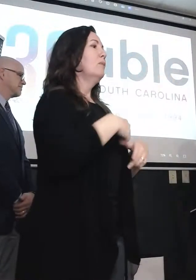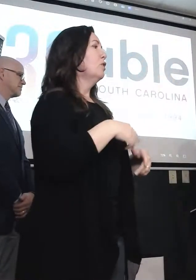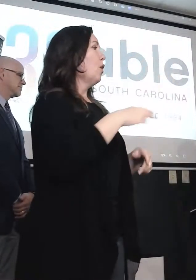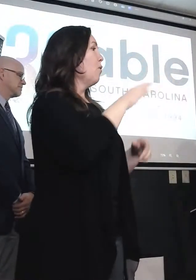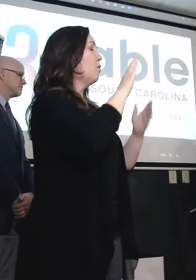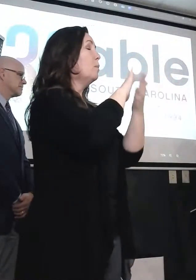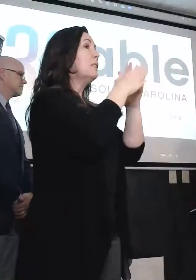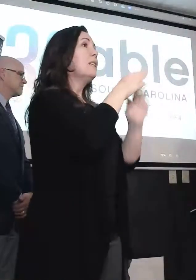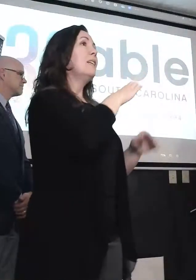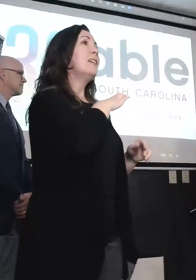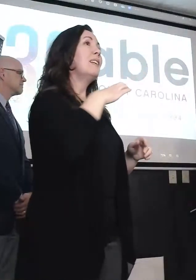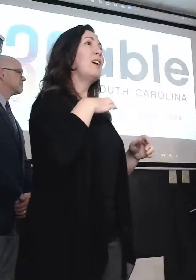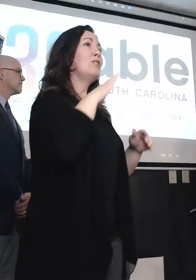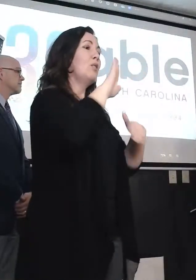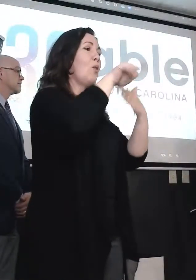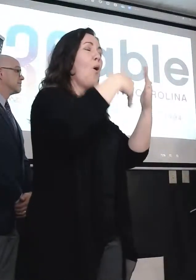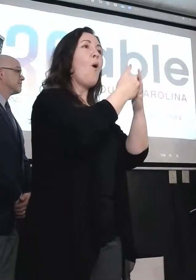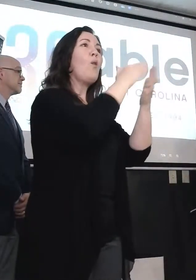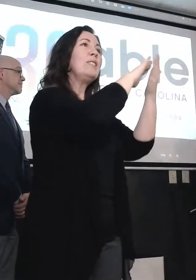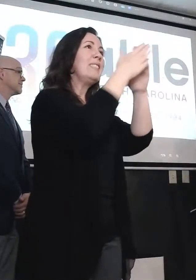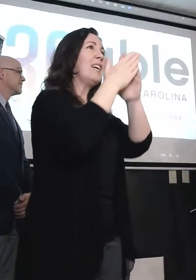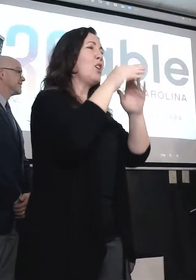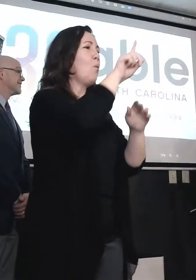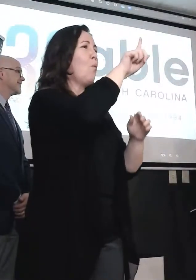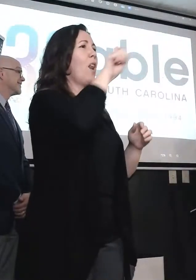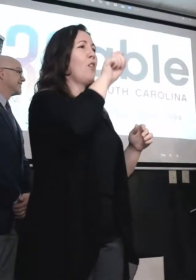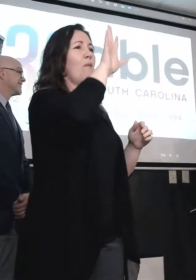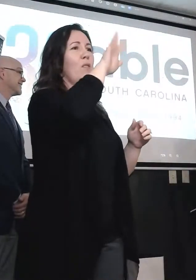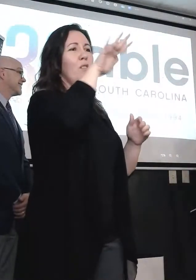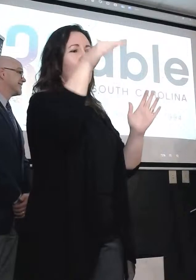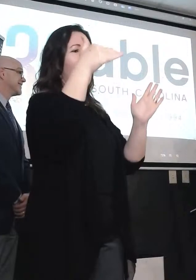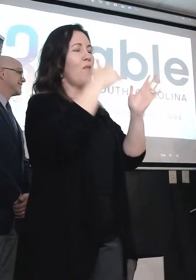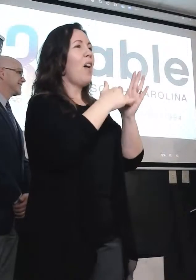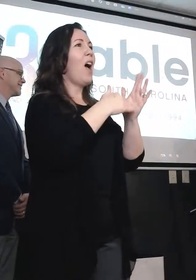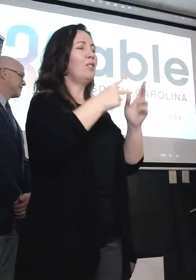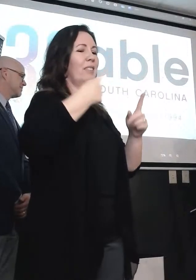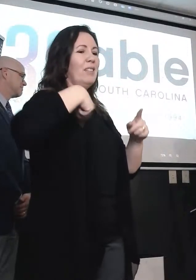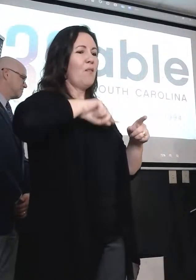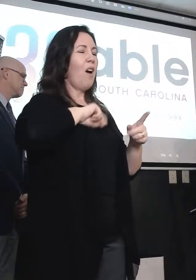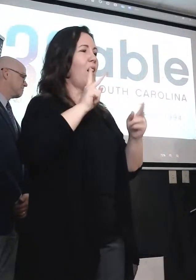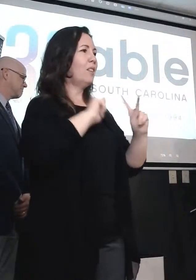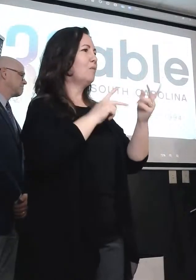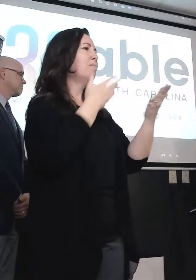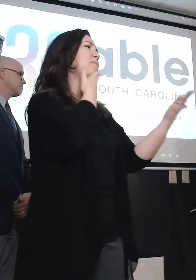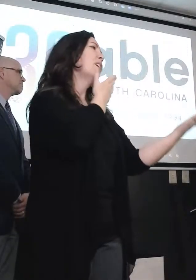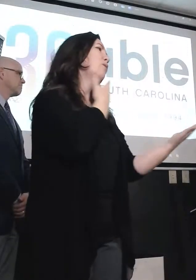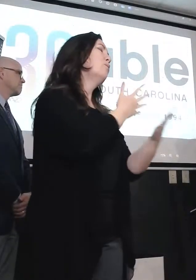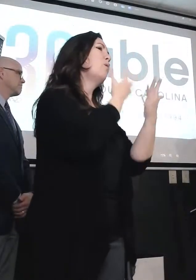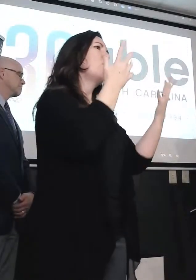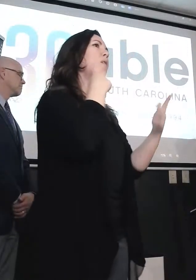and the entire city, all 155,000 of us thank you very much for what y'all do day in and day